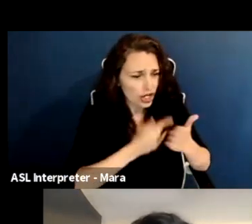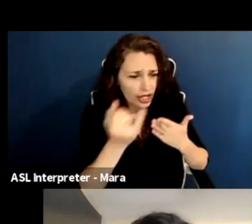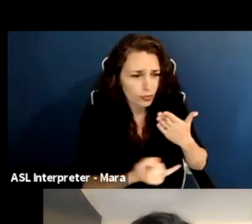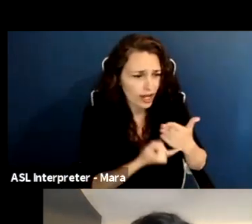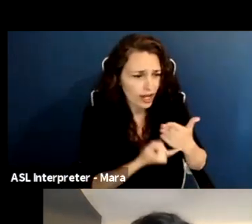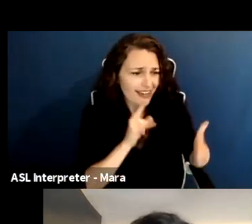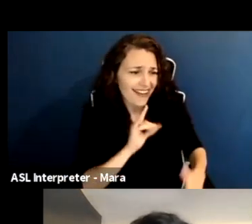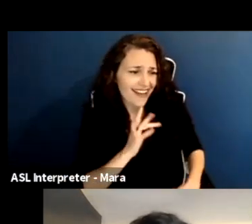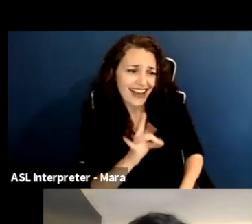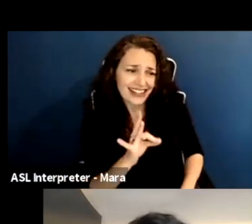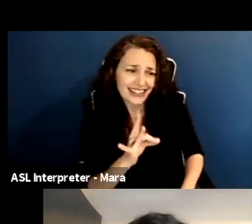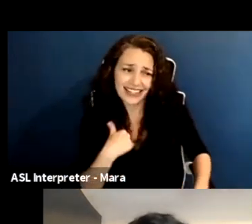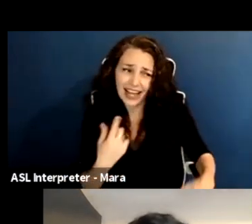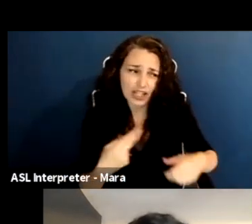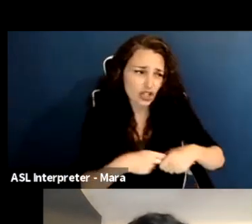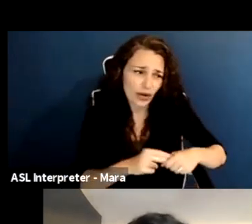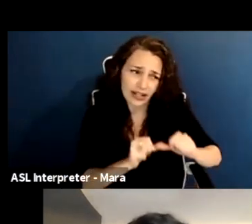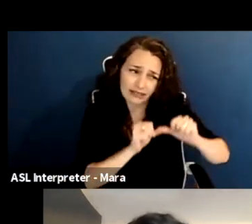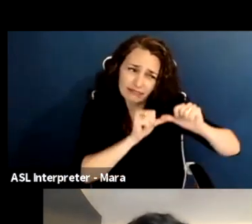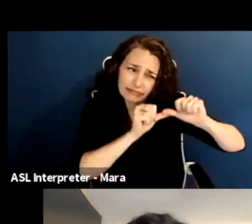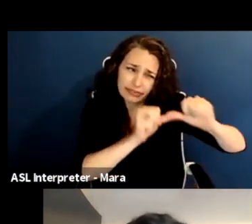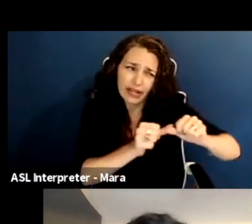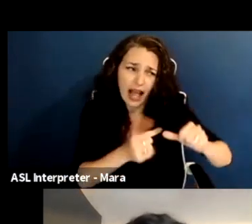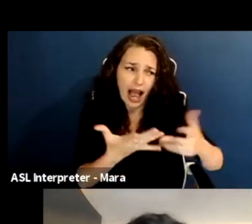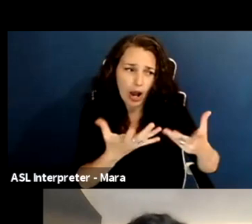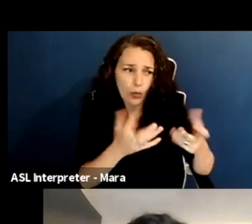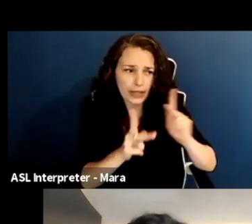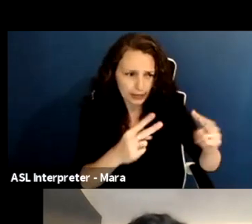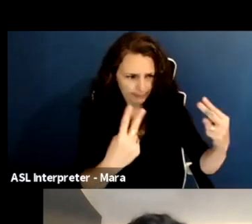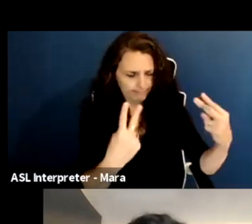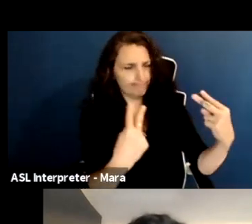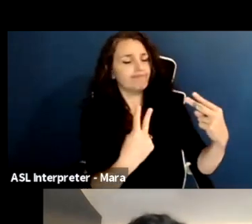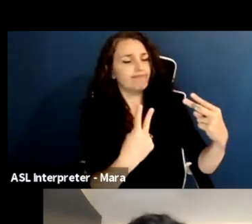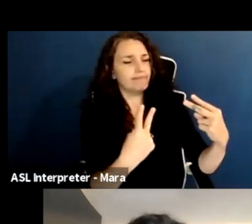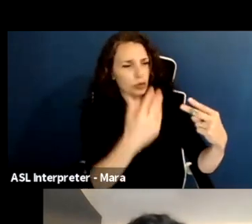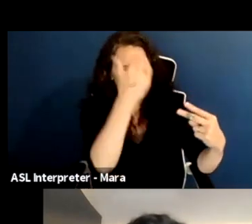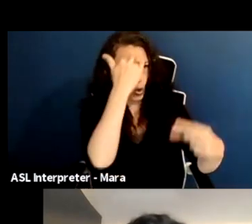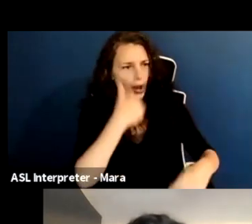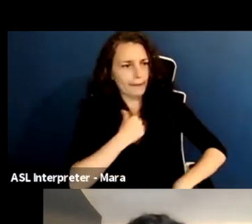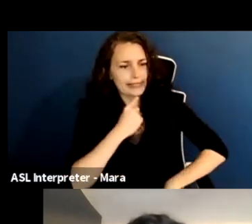but I still wanna be taken seriously regardless of my age, regardless of my gender.